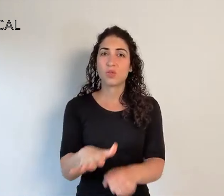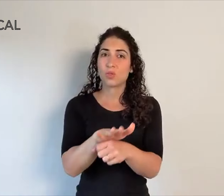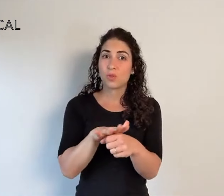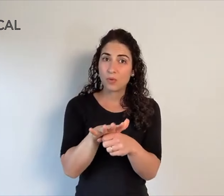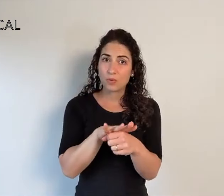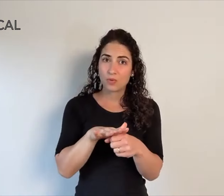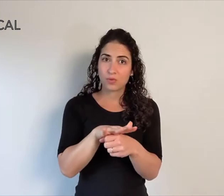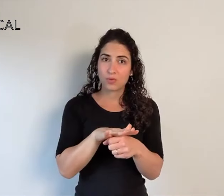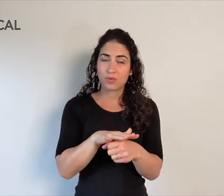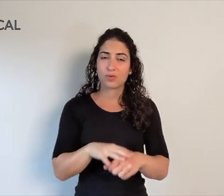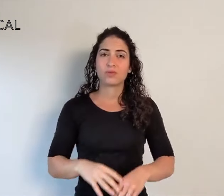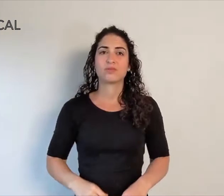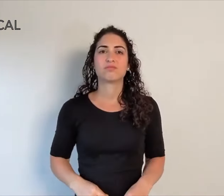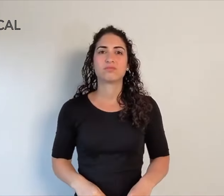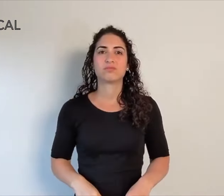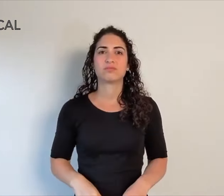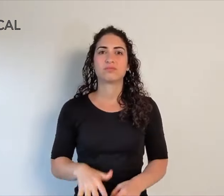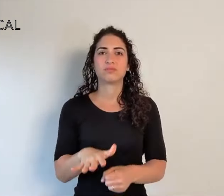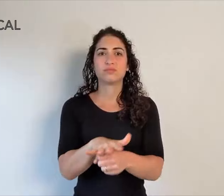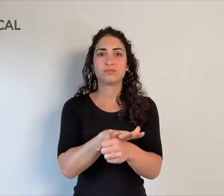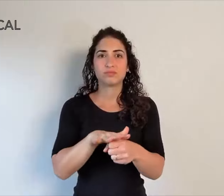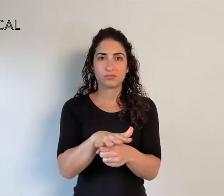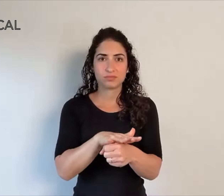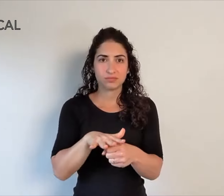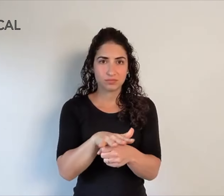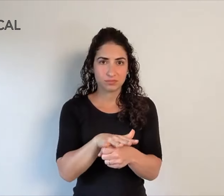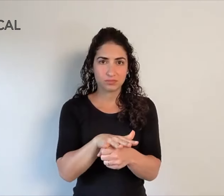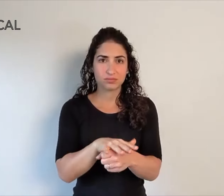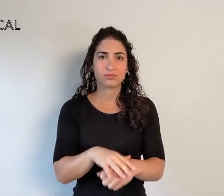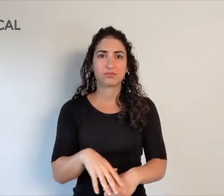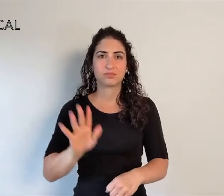LOCAL